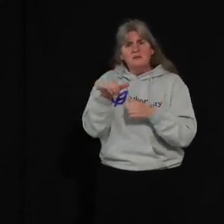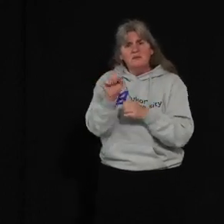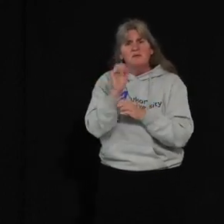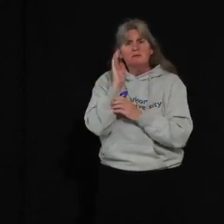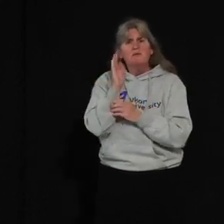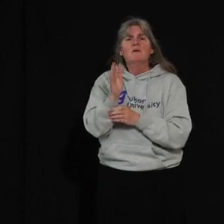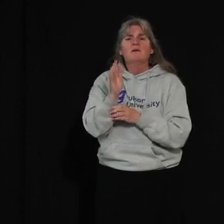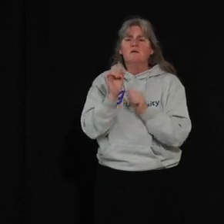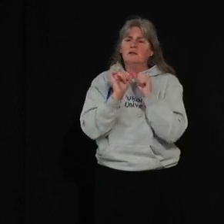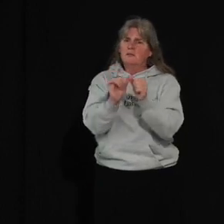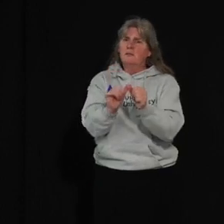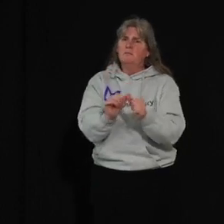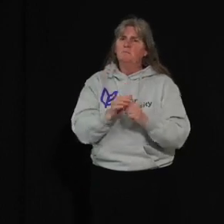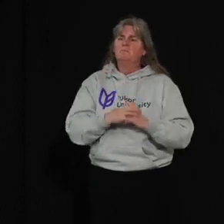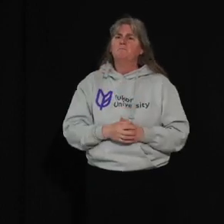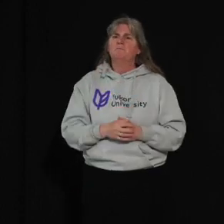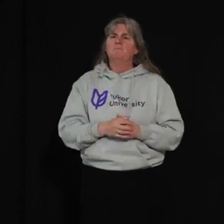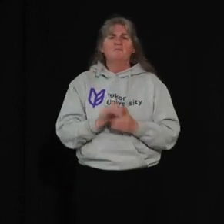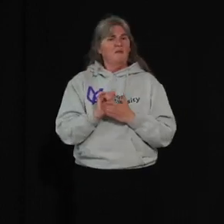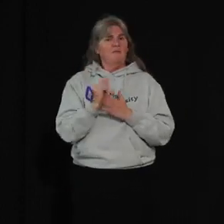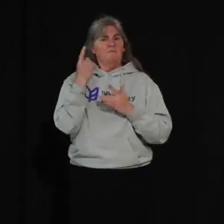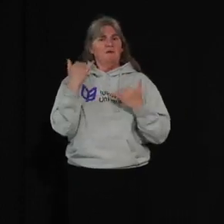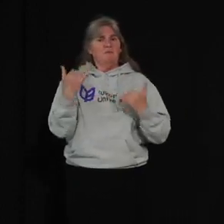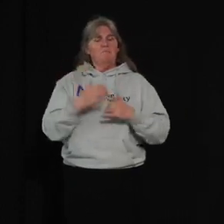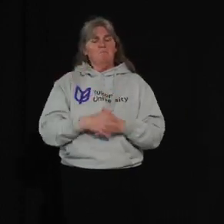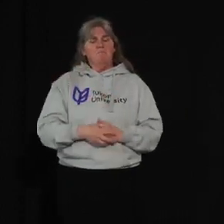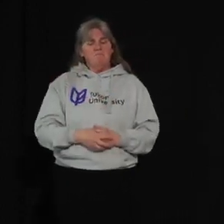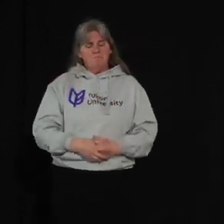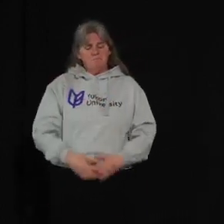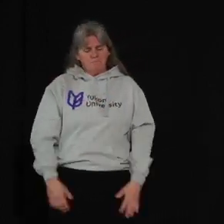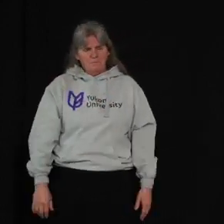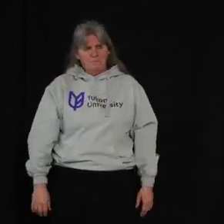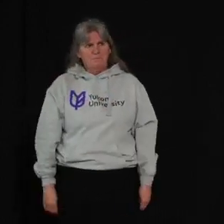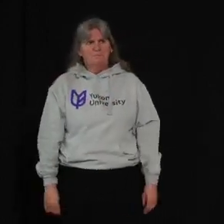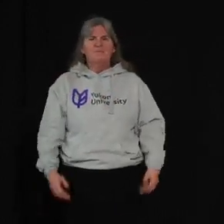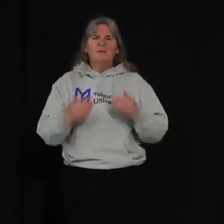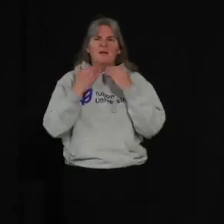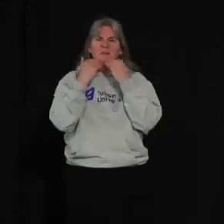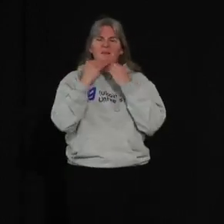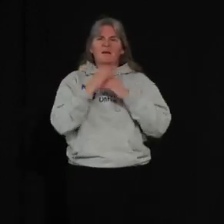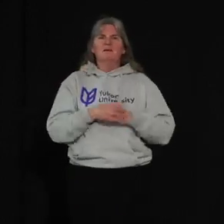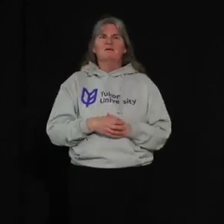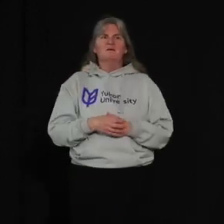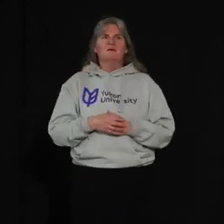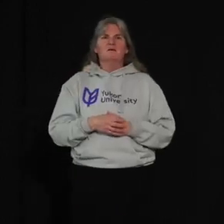We do expect to have more on that shortly. That's all for my update for now. Thank you.